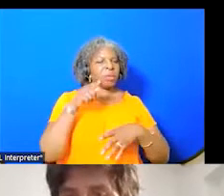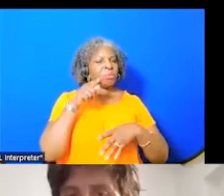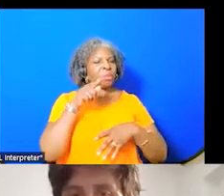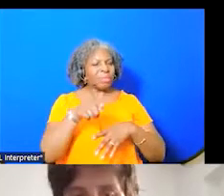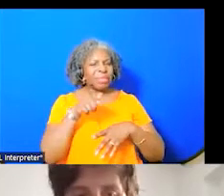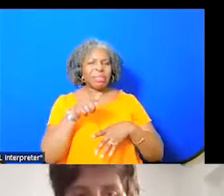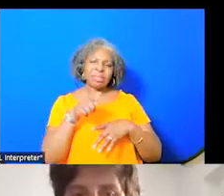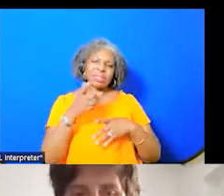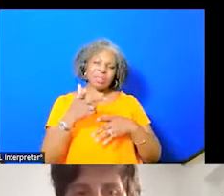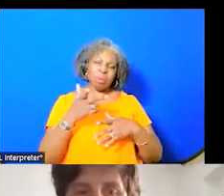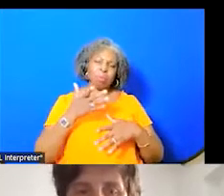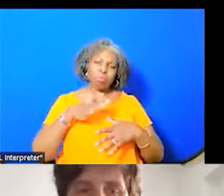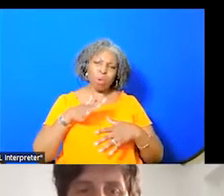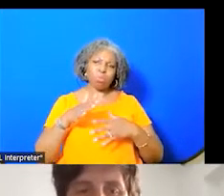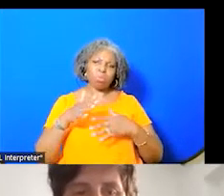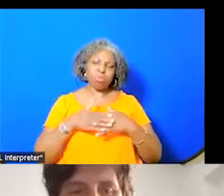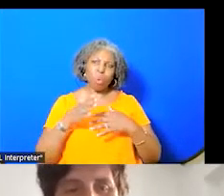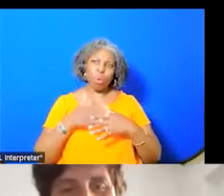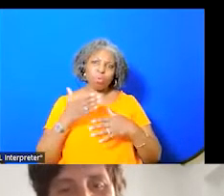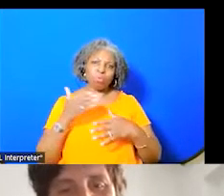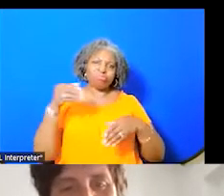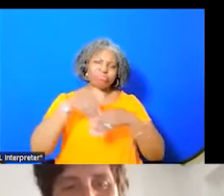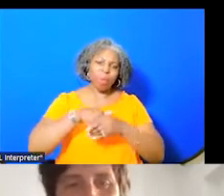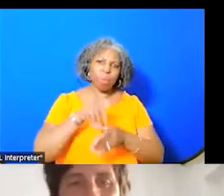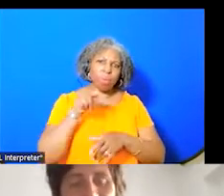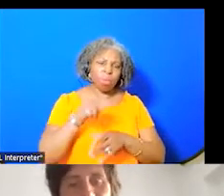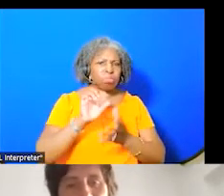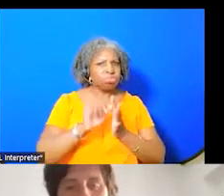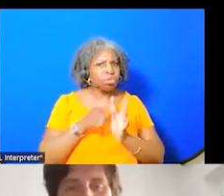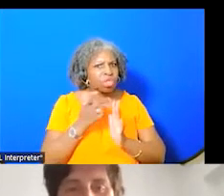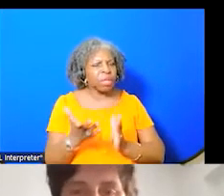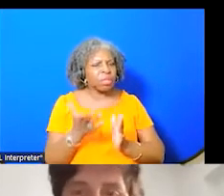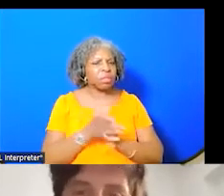love to work at as well. So anyway, back to Sheppey.